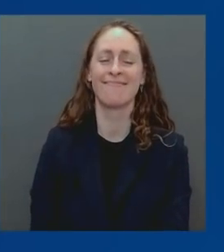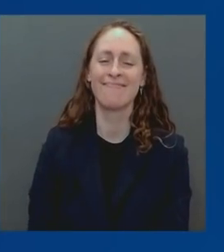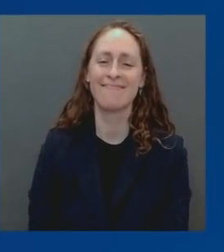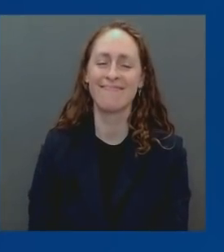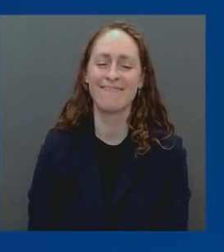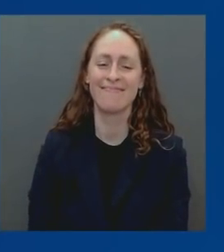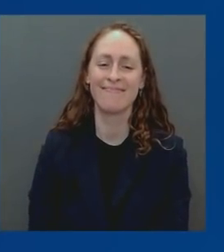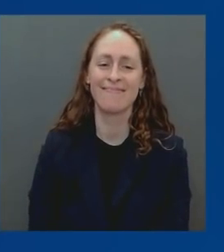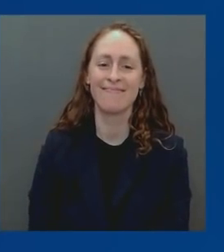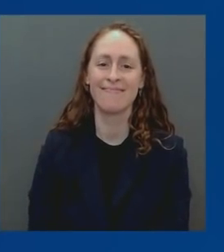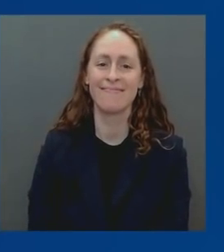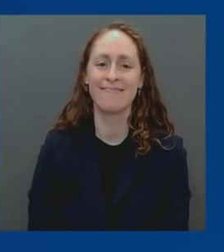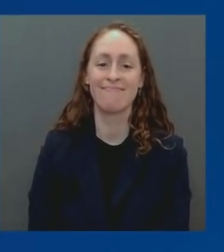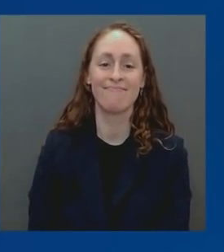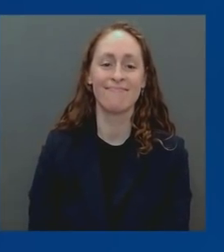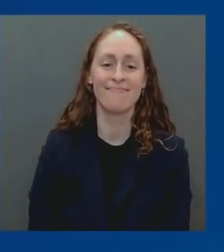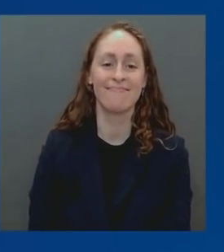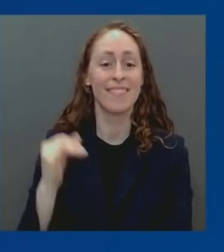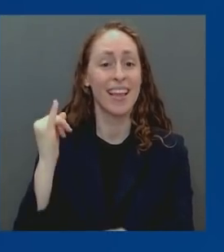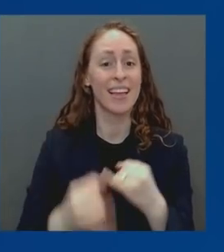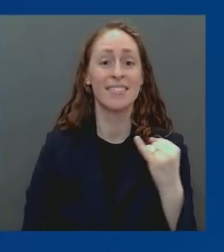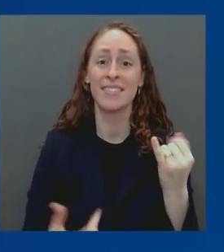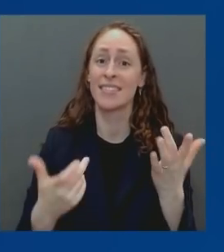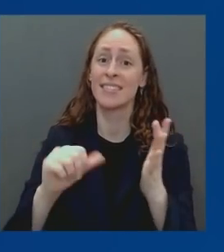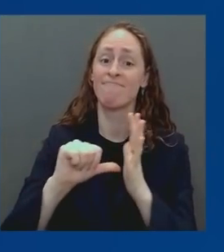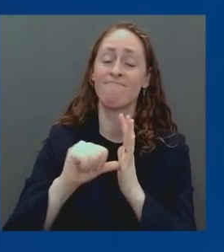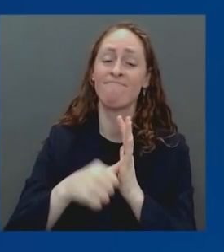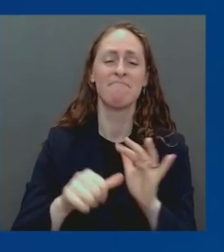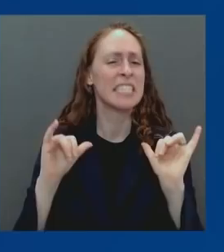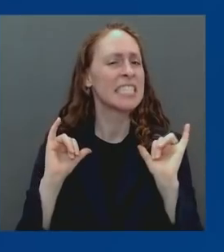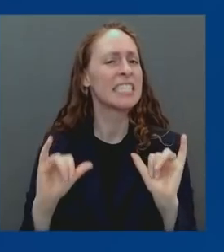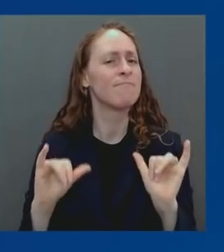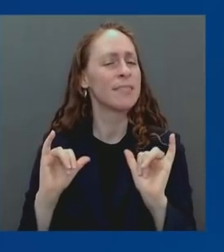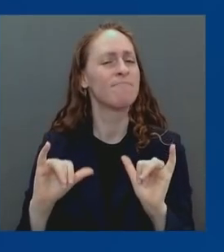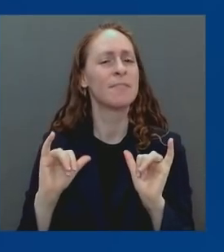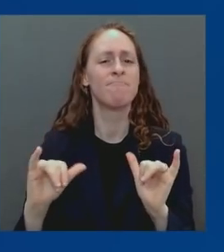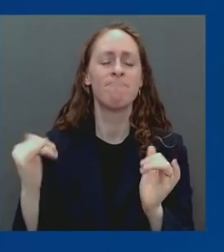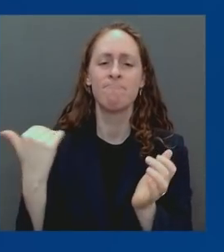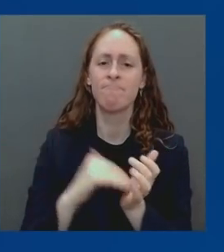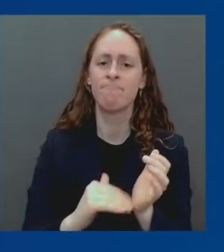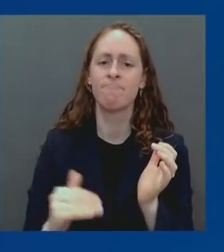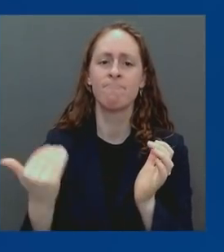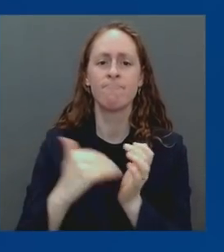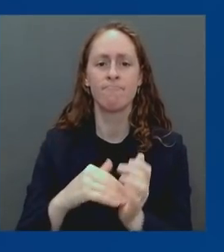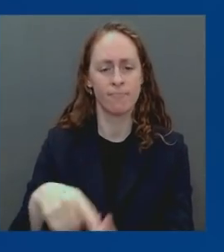The message is the same: Get vaccinated and get boosted for so many reasons. Now over to you, Dr. Murthy.